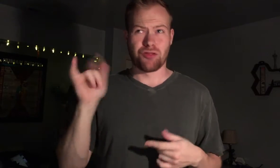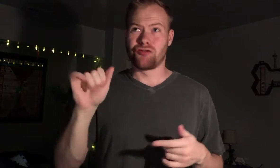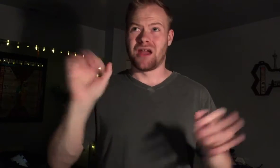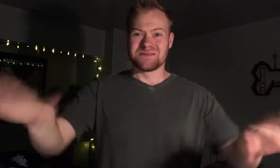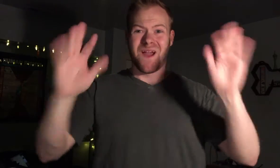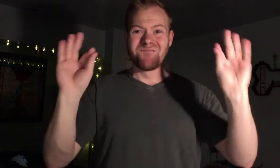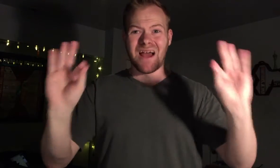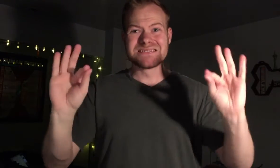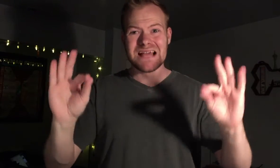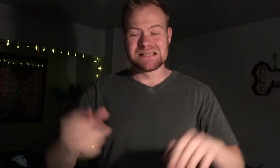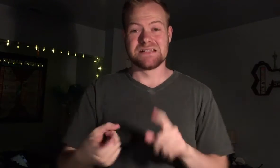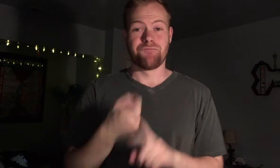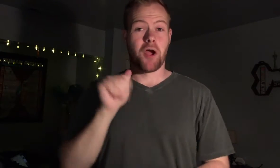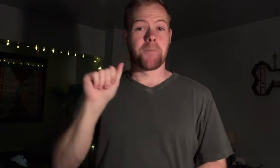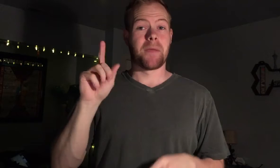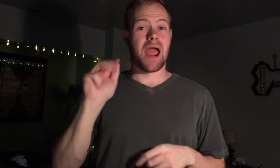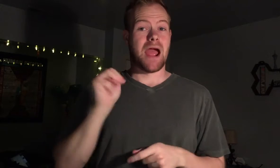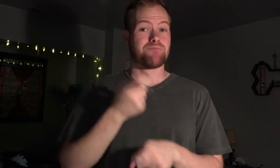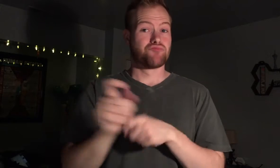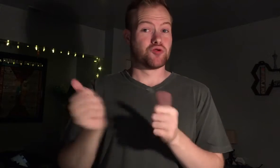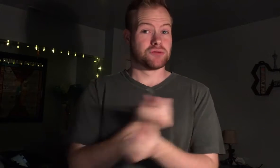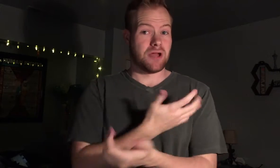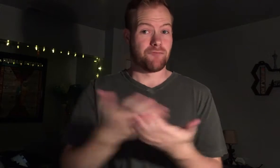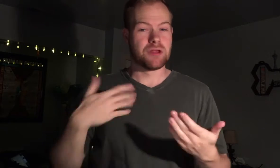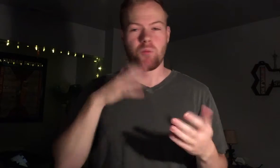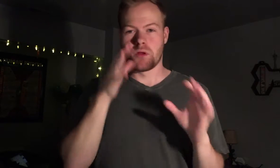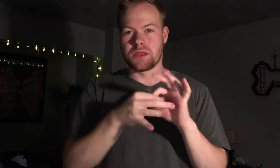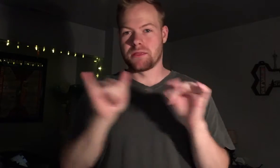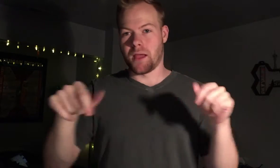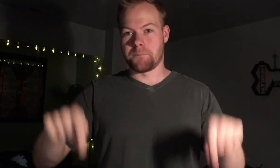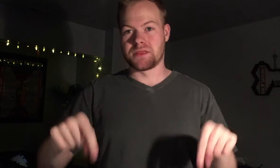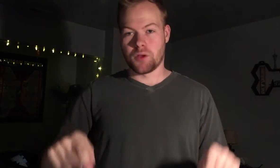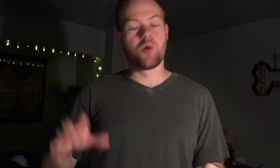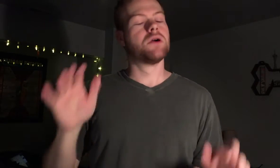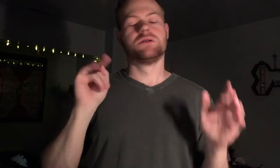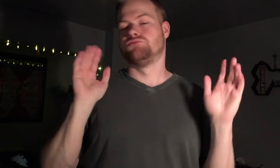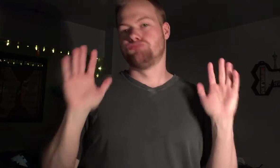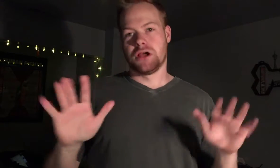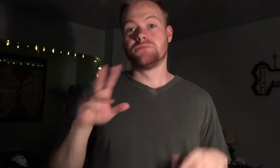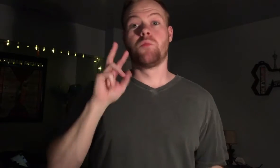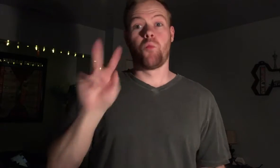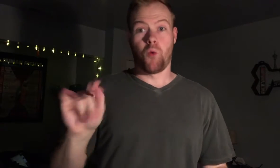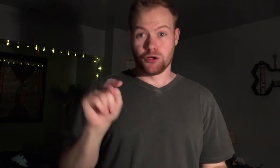that's fantastic. It's from Adam Ruins Everything, I will link that below. It's great, watch it.